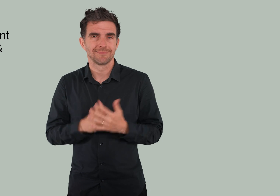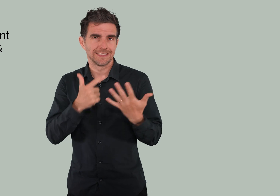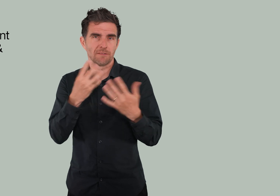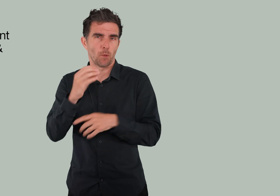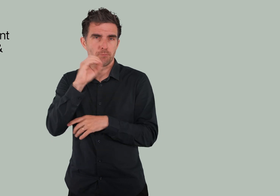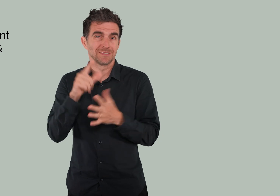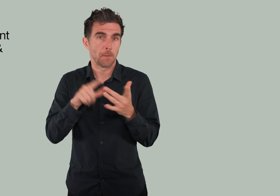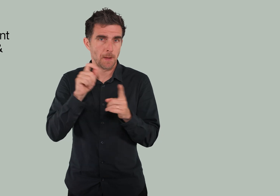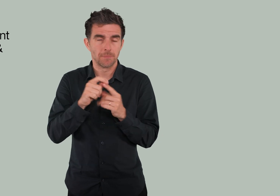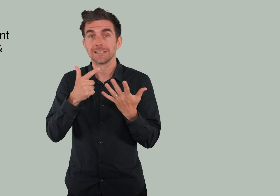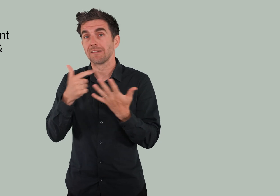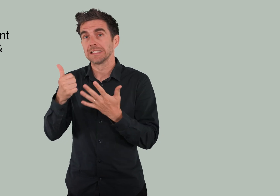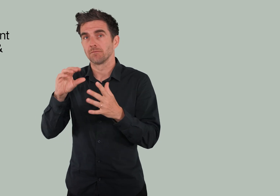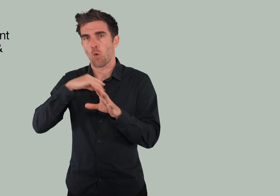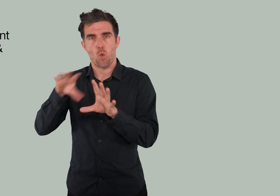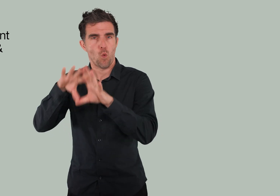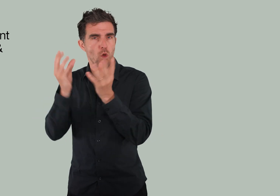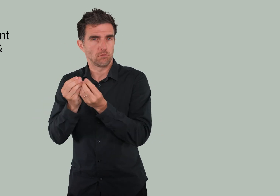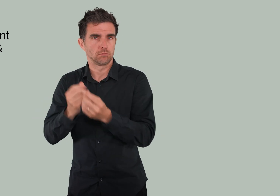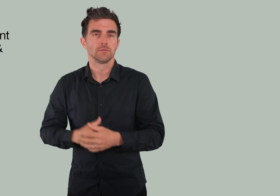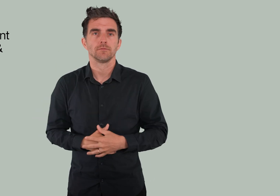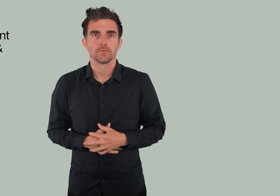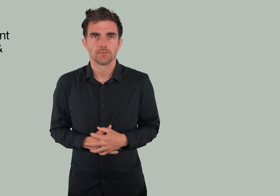(74 per cent for PIP and 76 per cent overall).